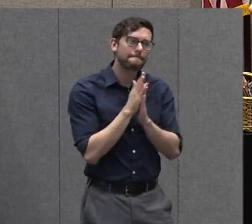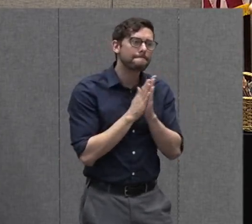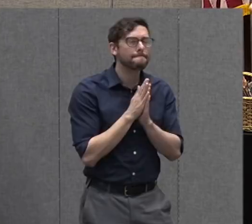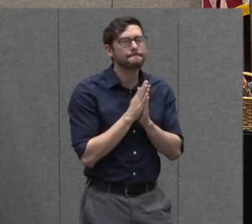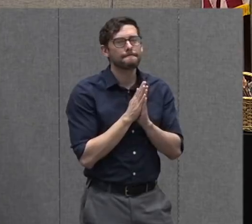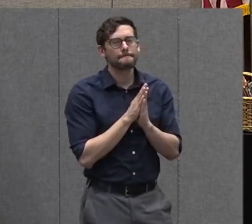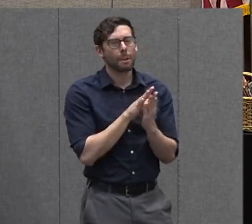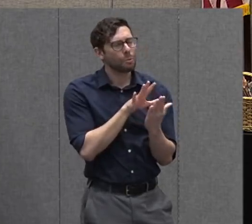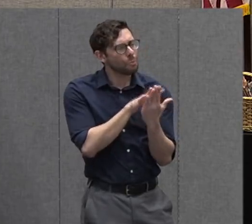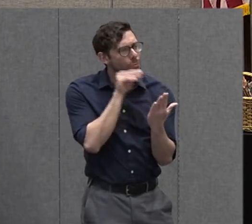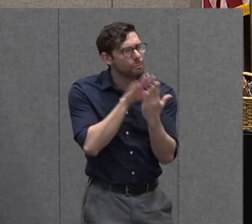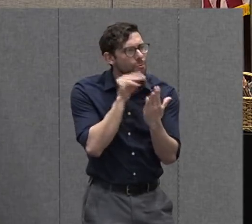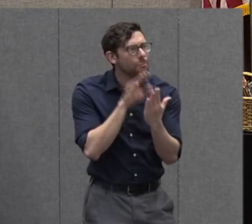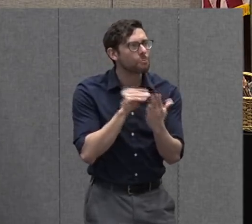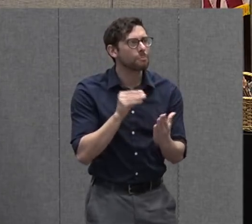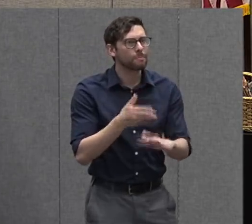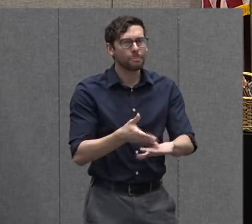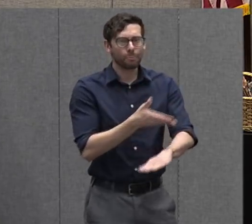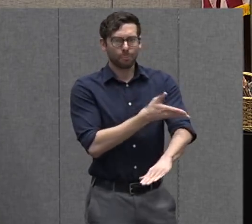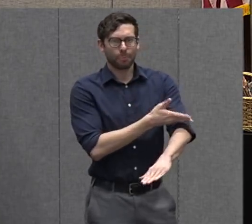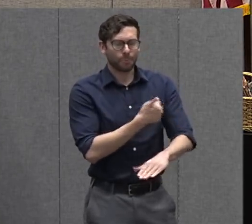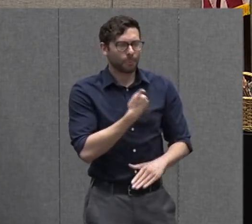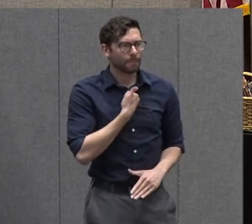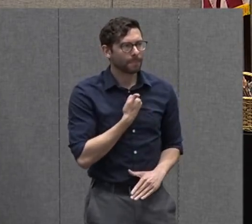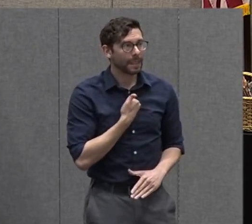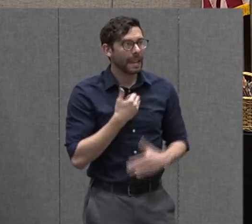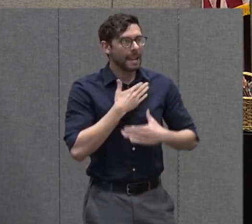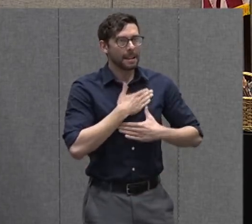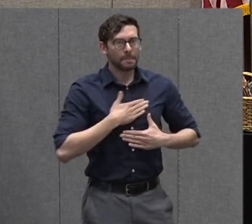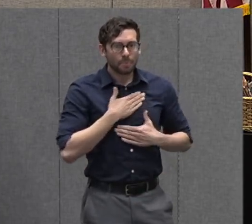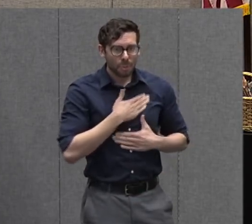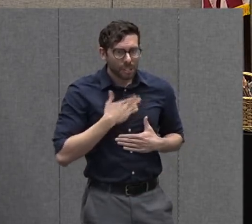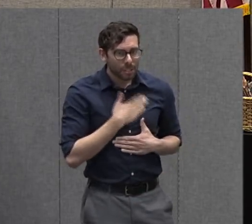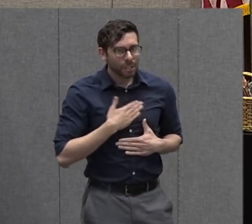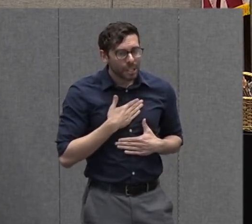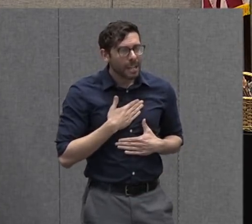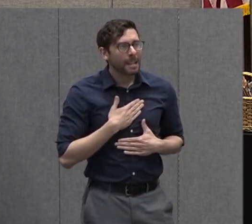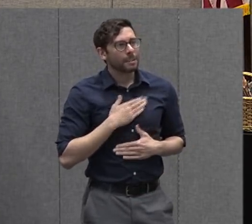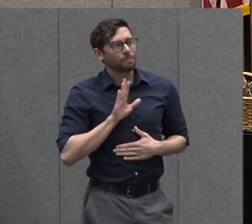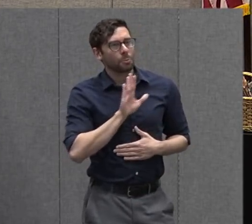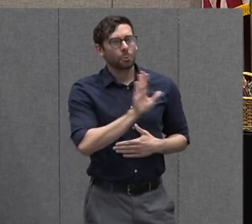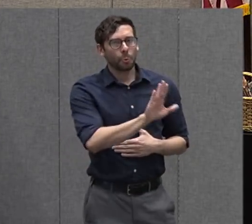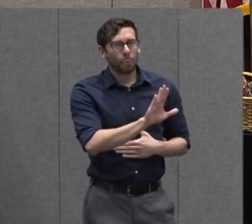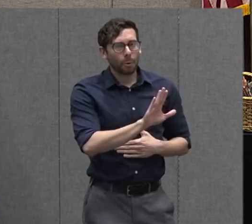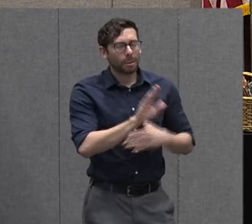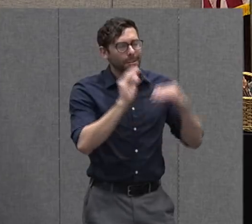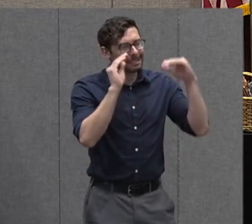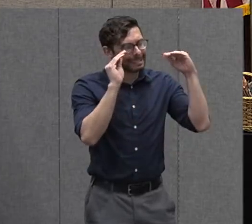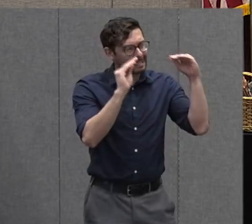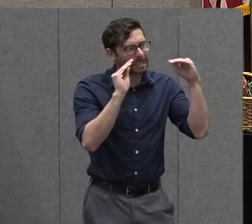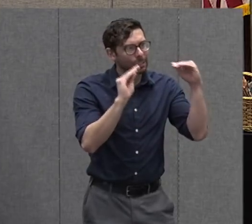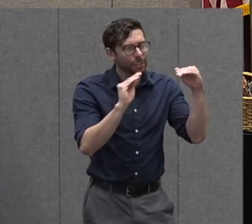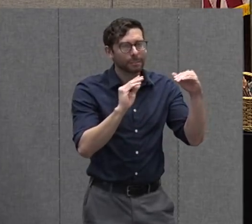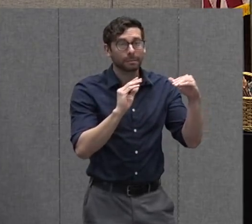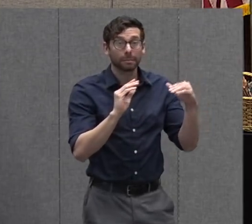the value of what you and Miss Garcia were trying to teach me. And so I did something.